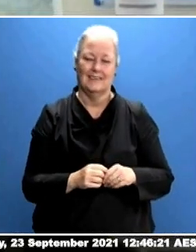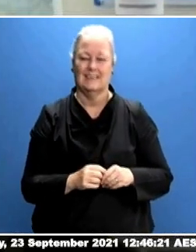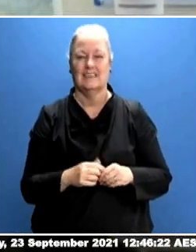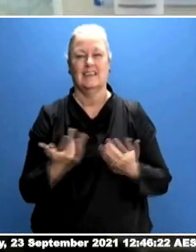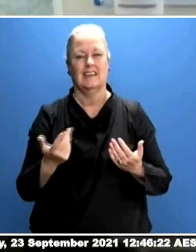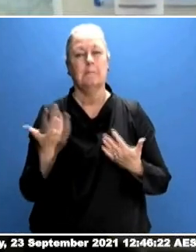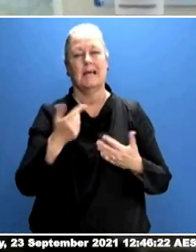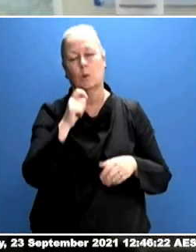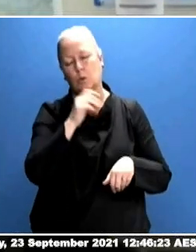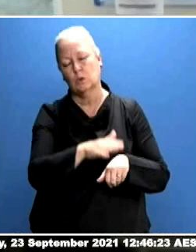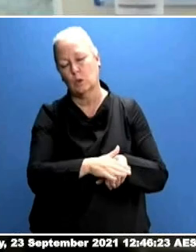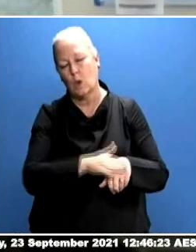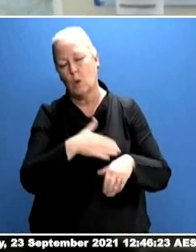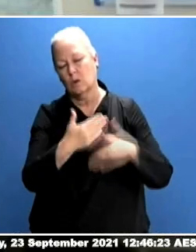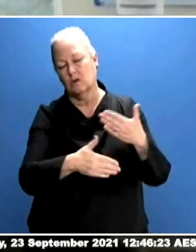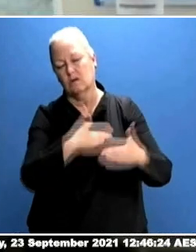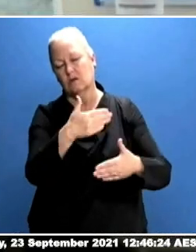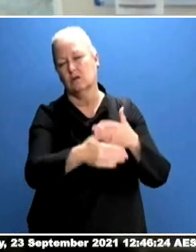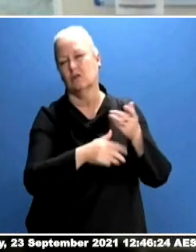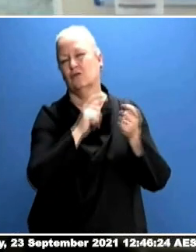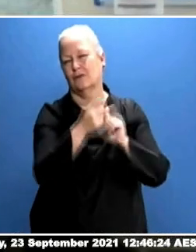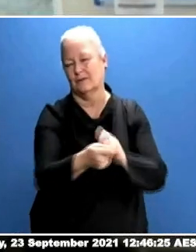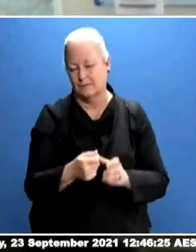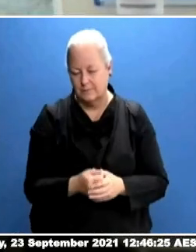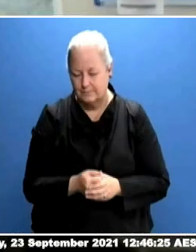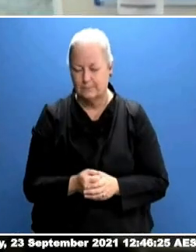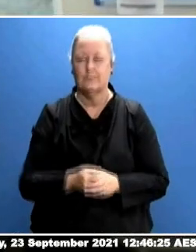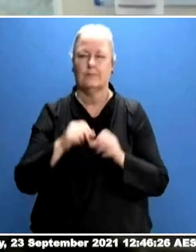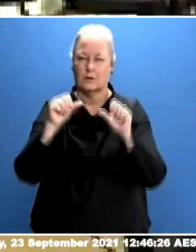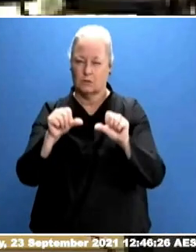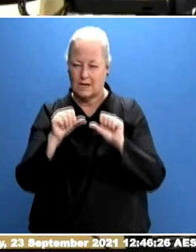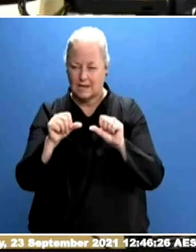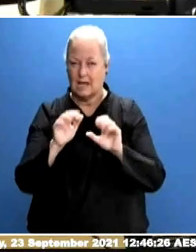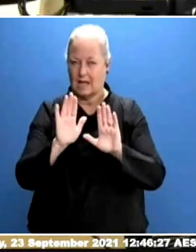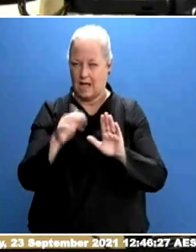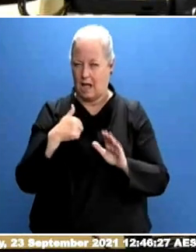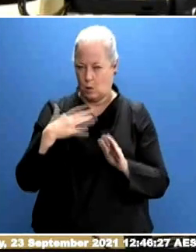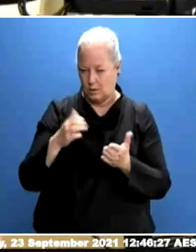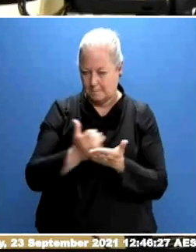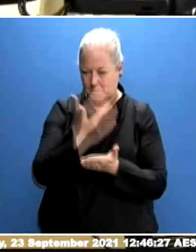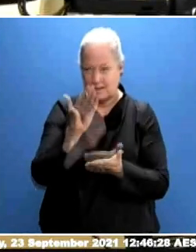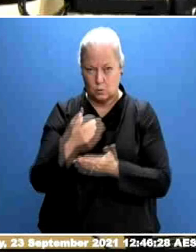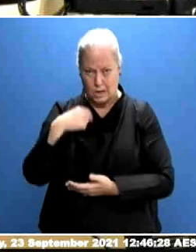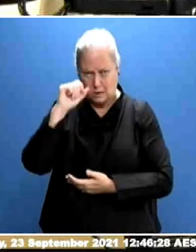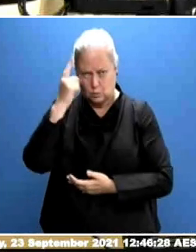Mr Espie, just so it can be properly understood, in your last part